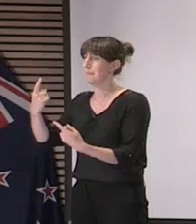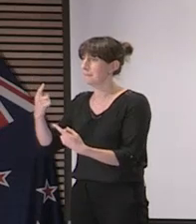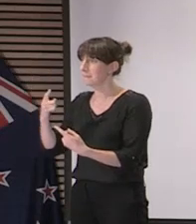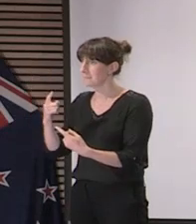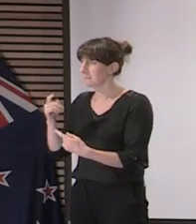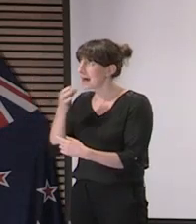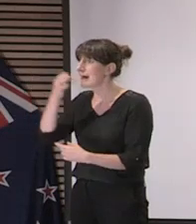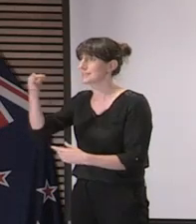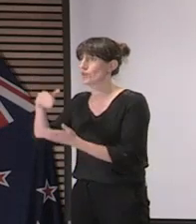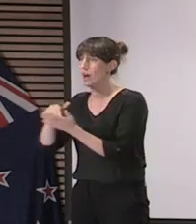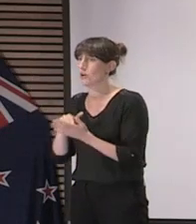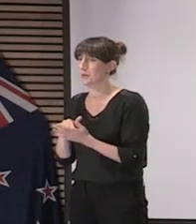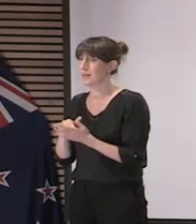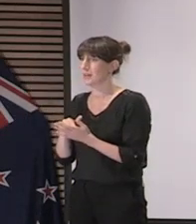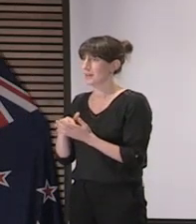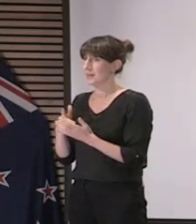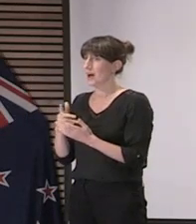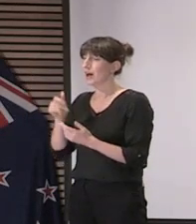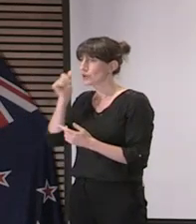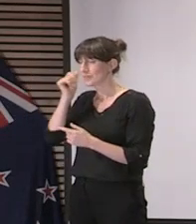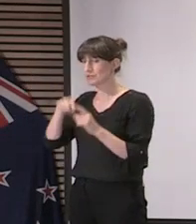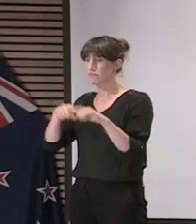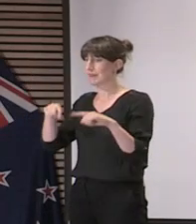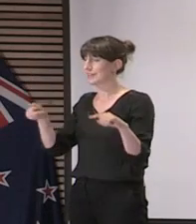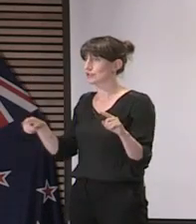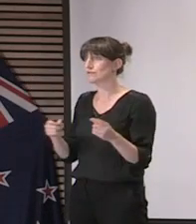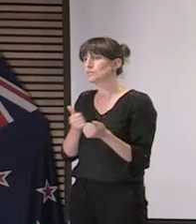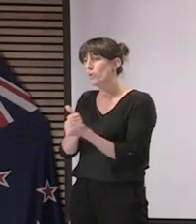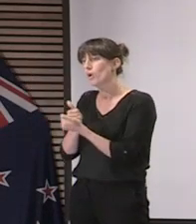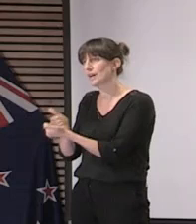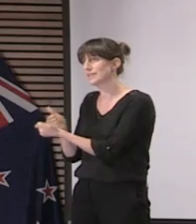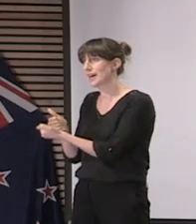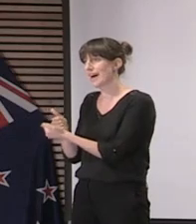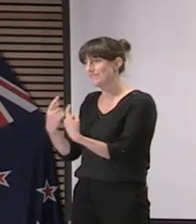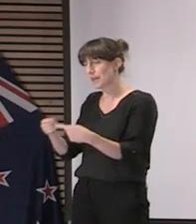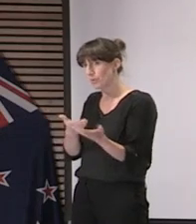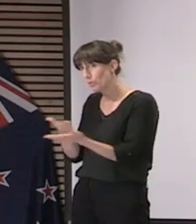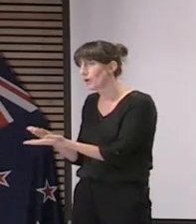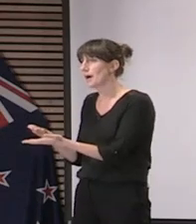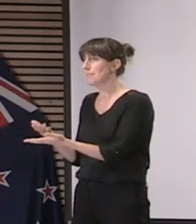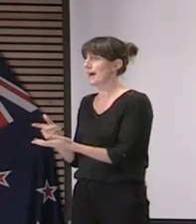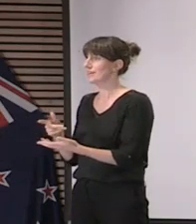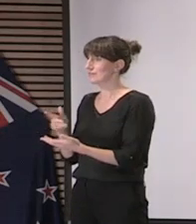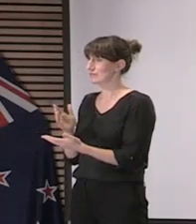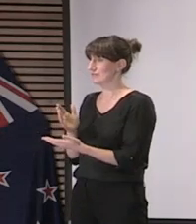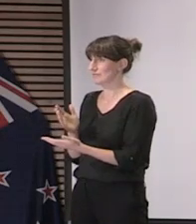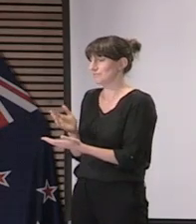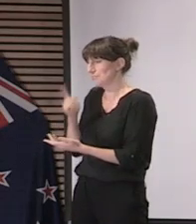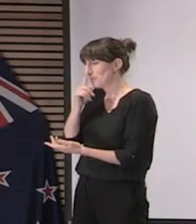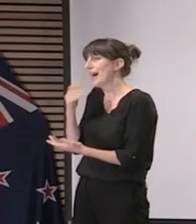people to come forward to let us know about your unique situation, because there's range of support mechanisms.